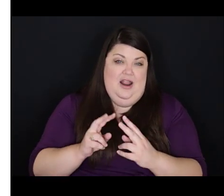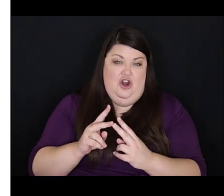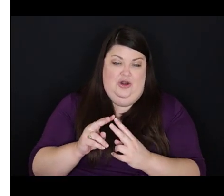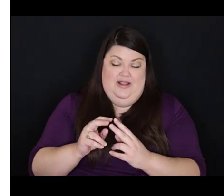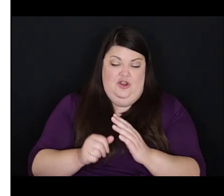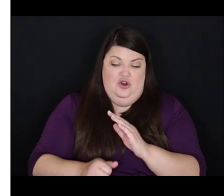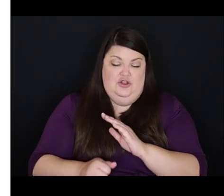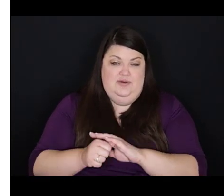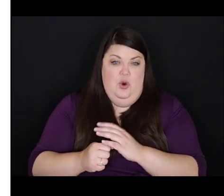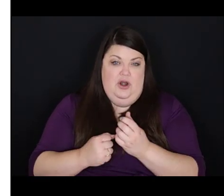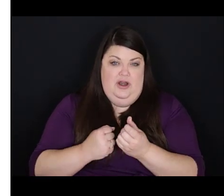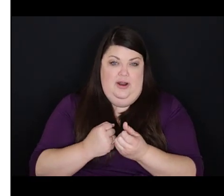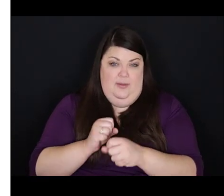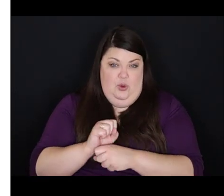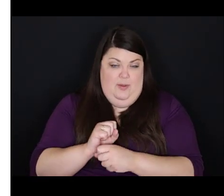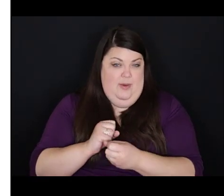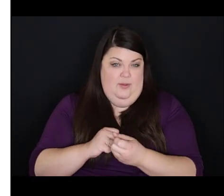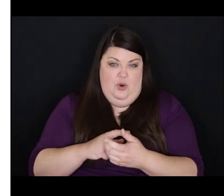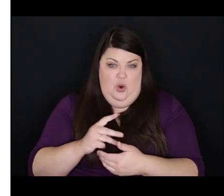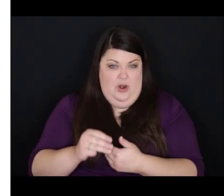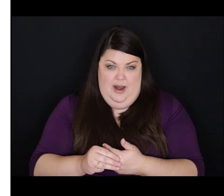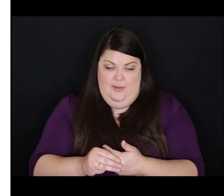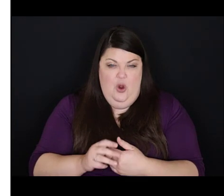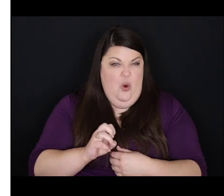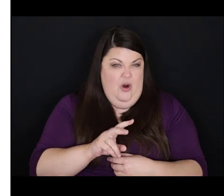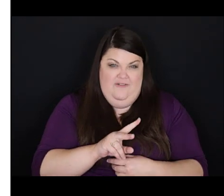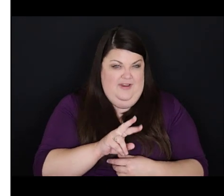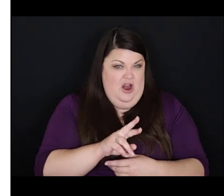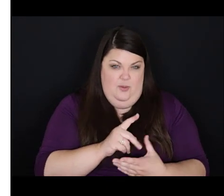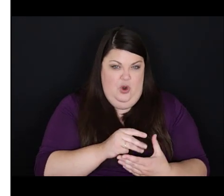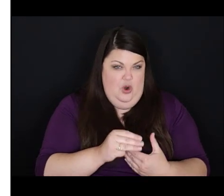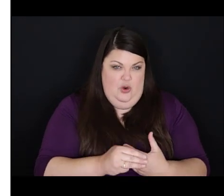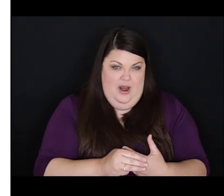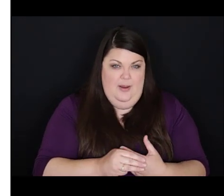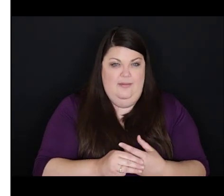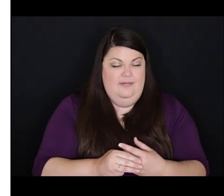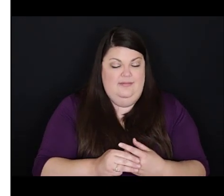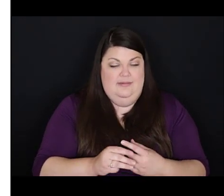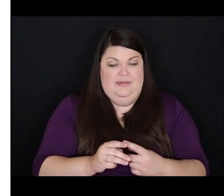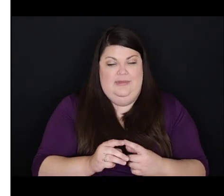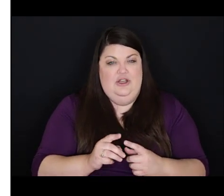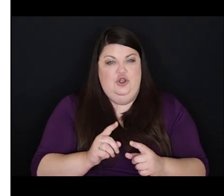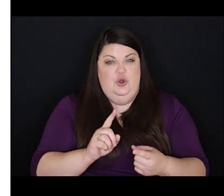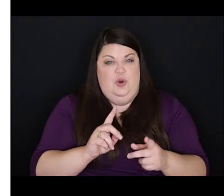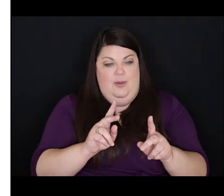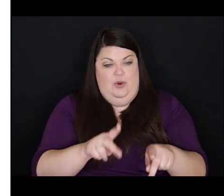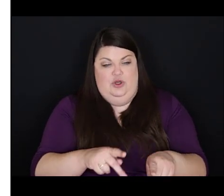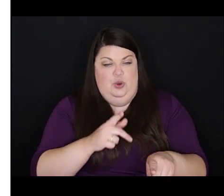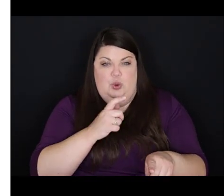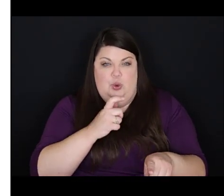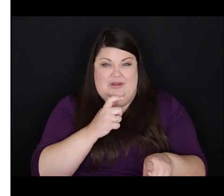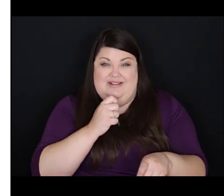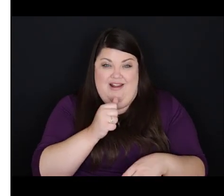Employment program or the VR program to an individual who is not a youth with a disability.